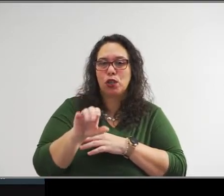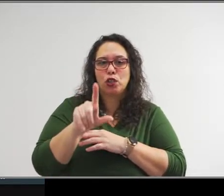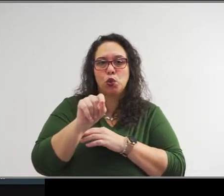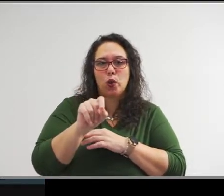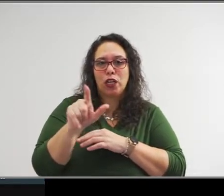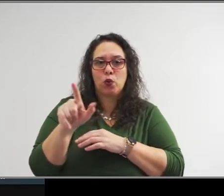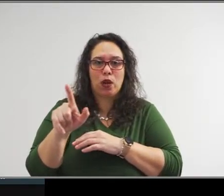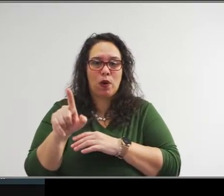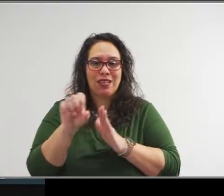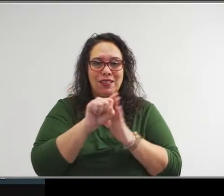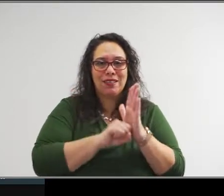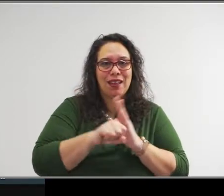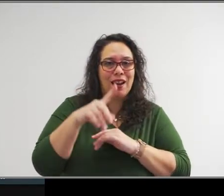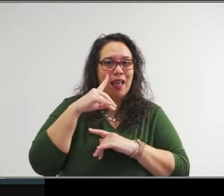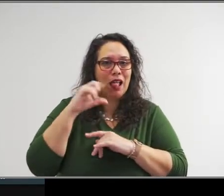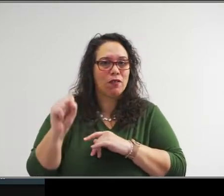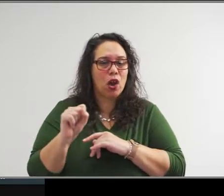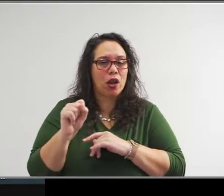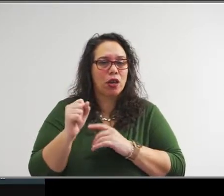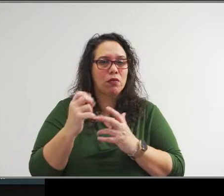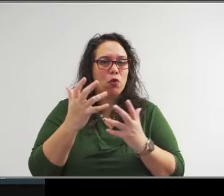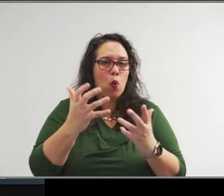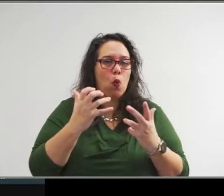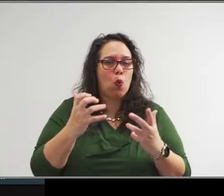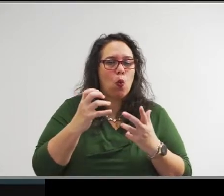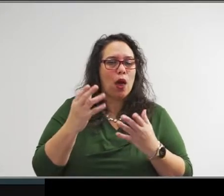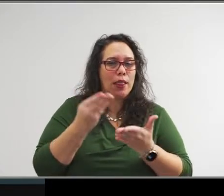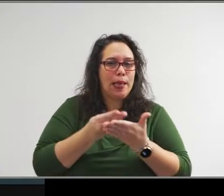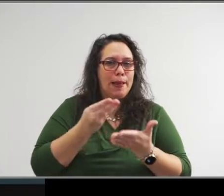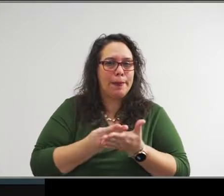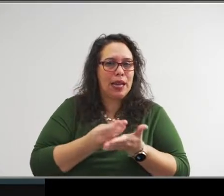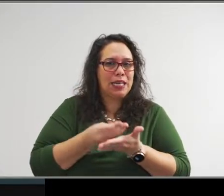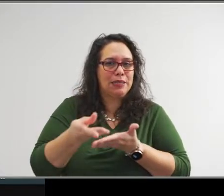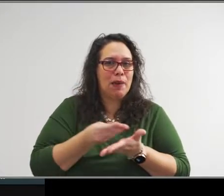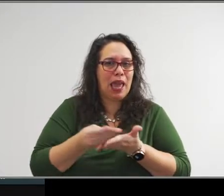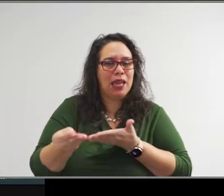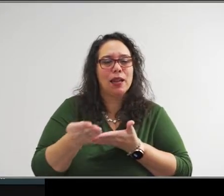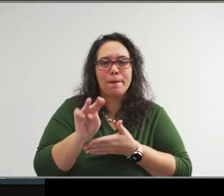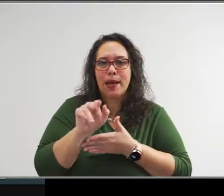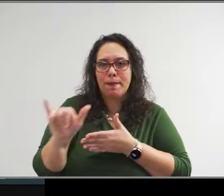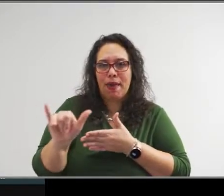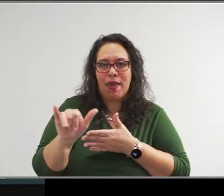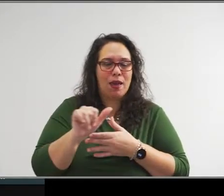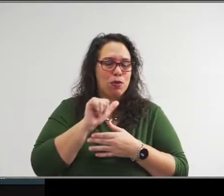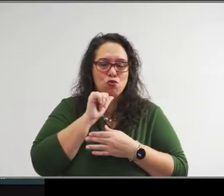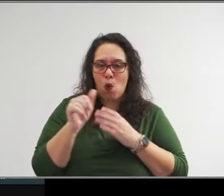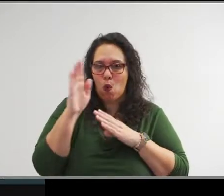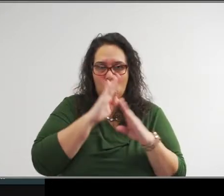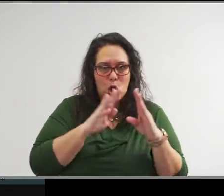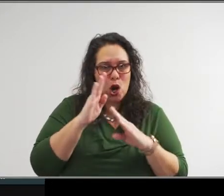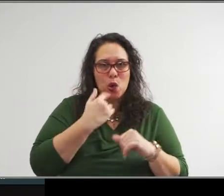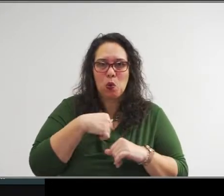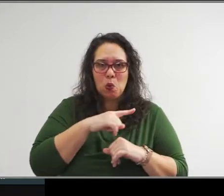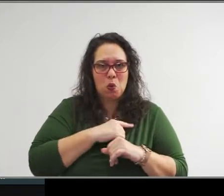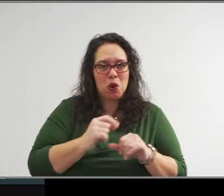is looking to have those funds spent by May. Not to worry, we're on course to utilize those funds,